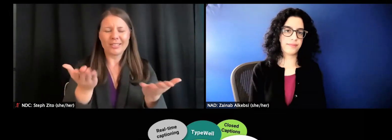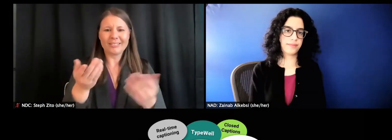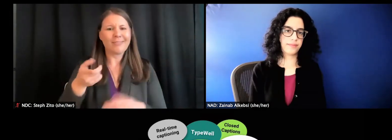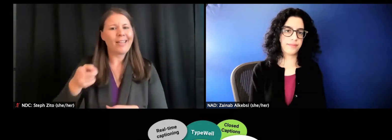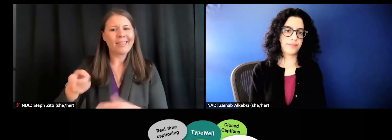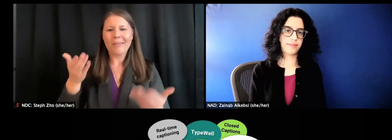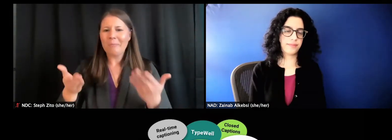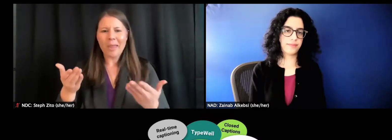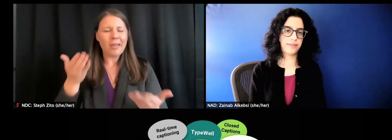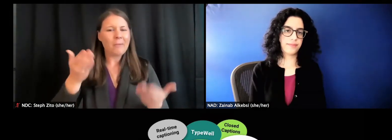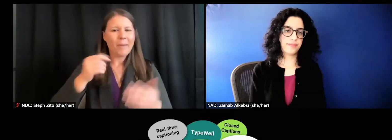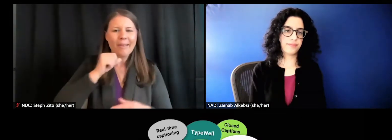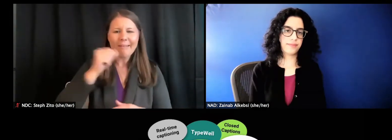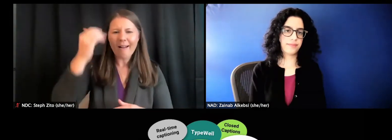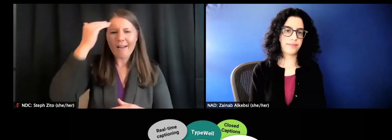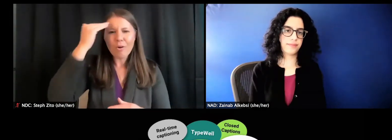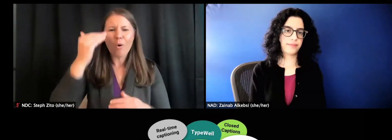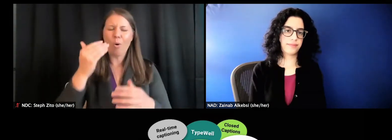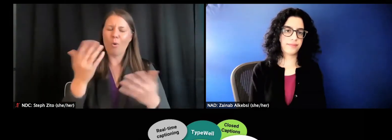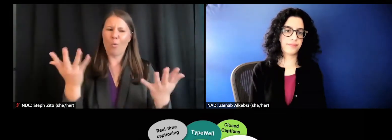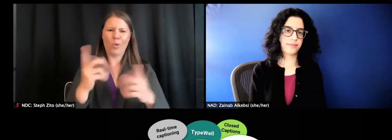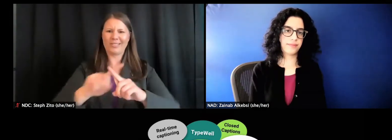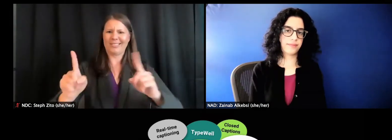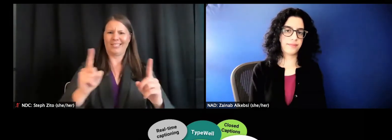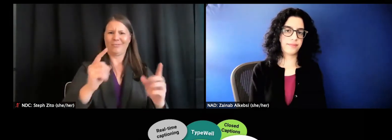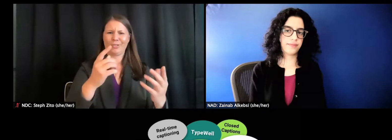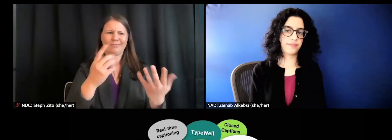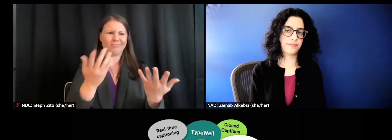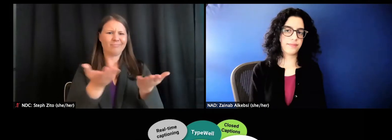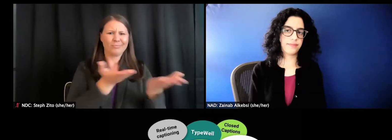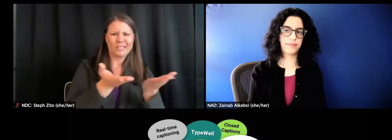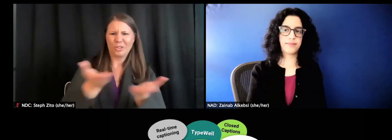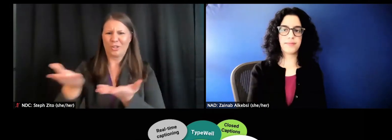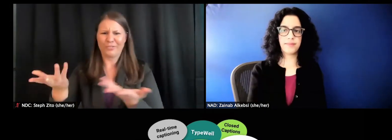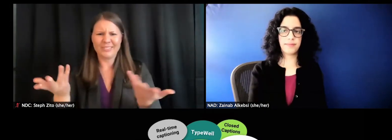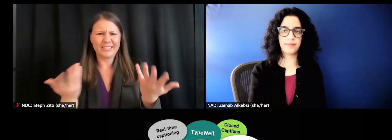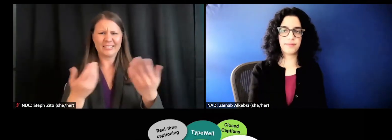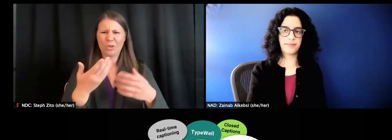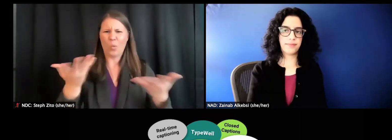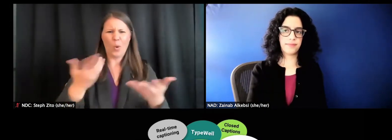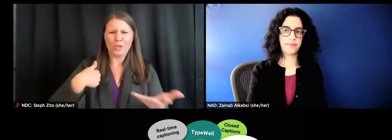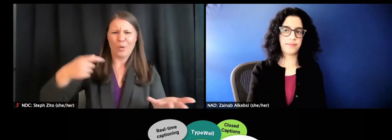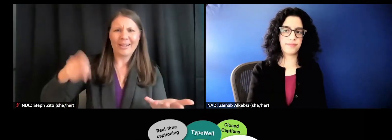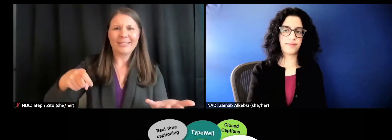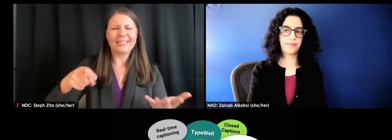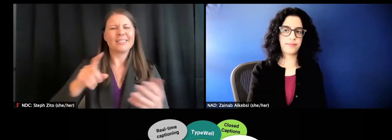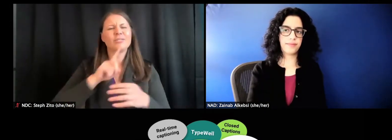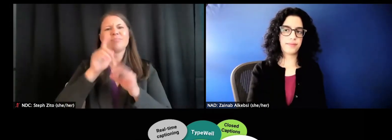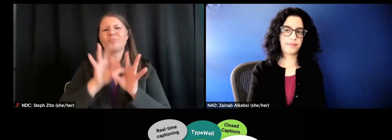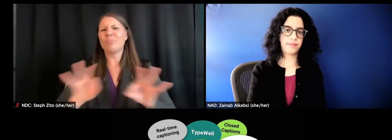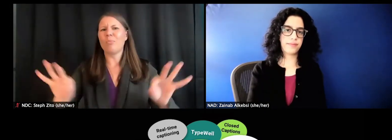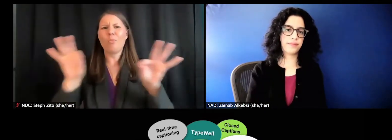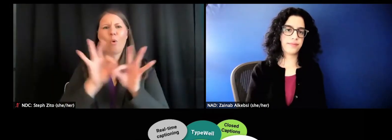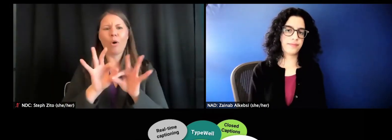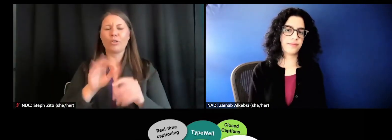and asking for services and accommodations of their own and they may not be aware of which specific service